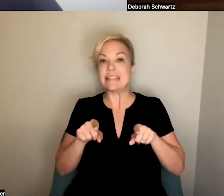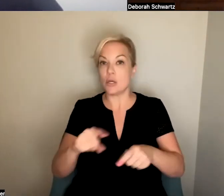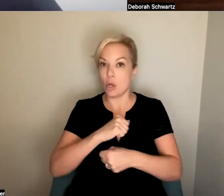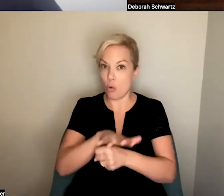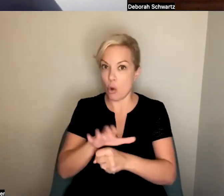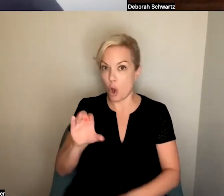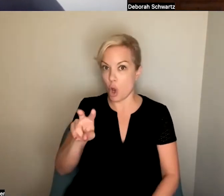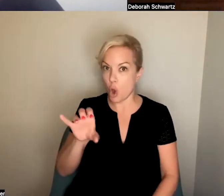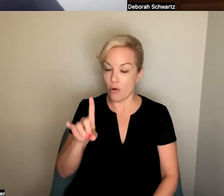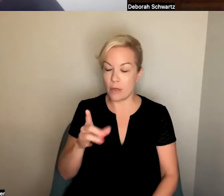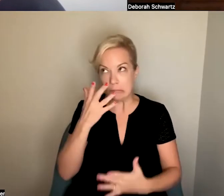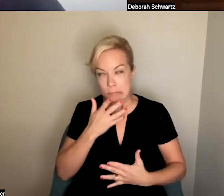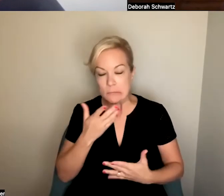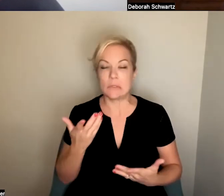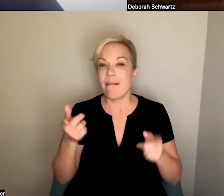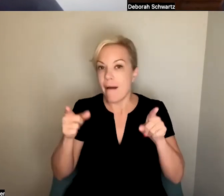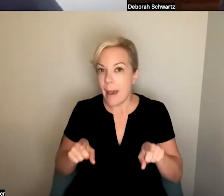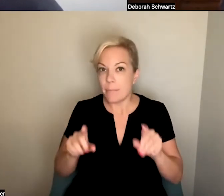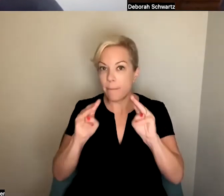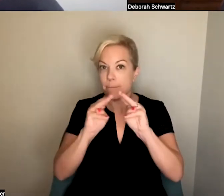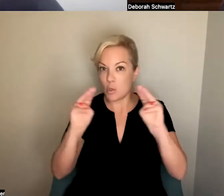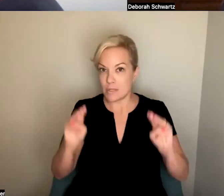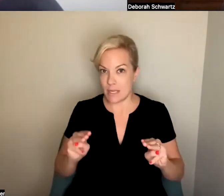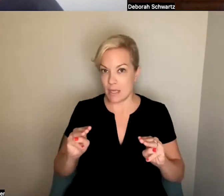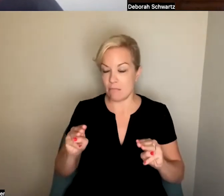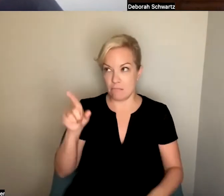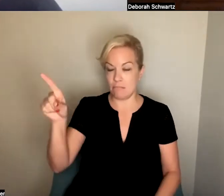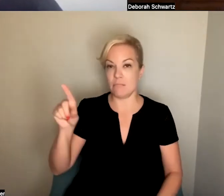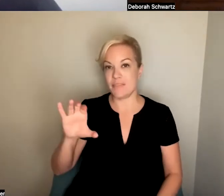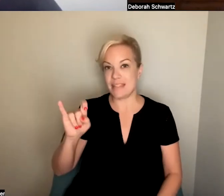unfortunately, the Museum of the City of New York had an exhibition